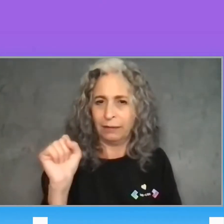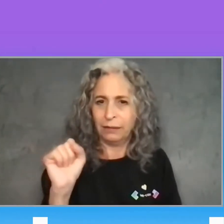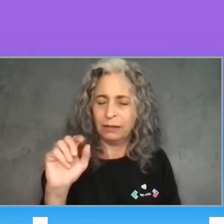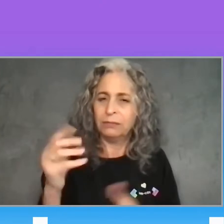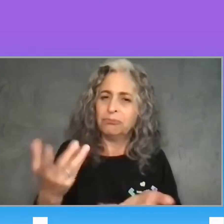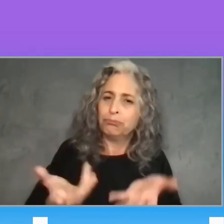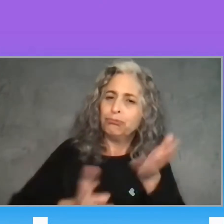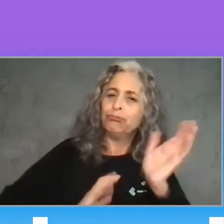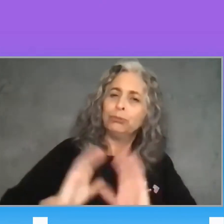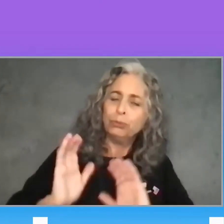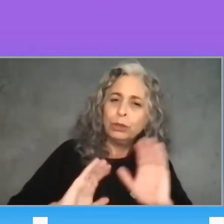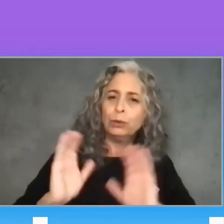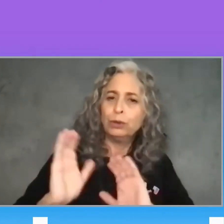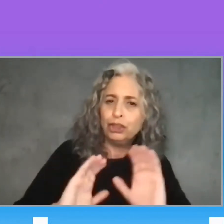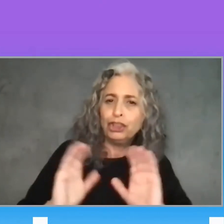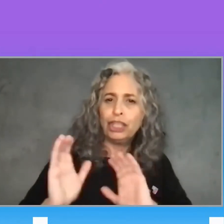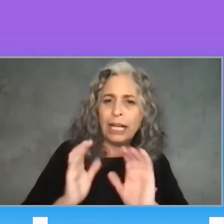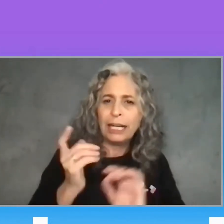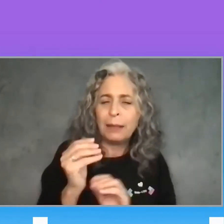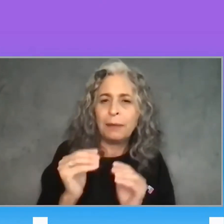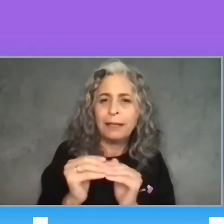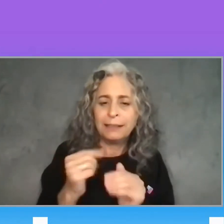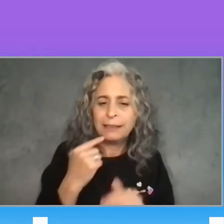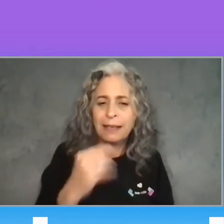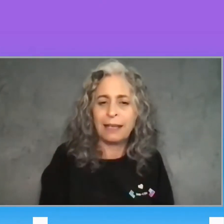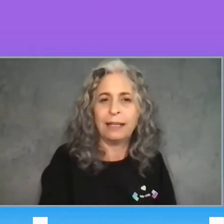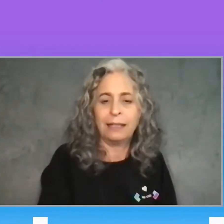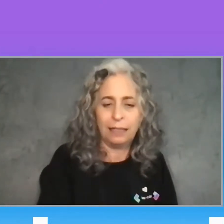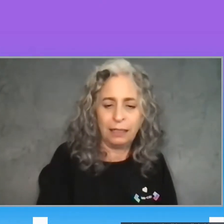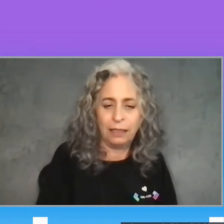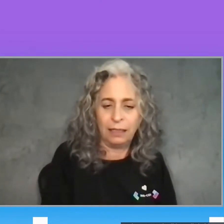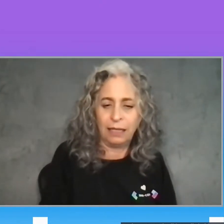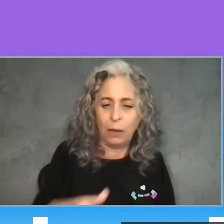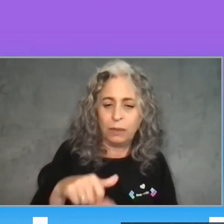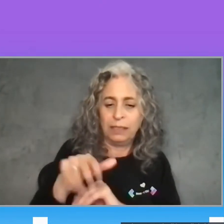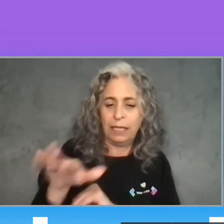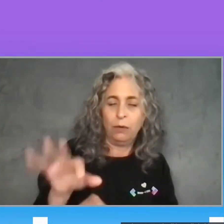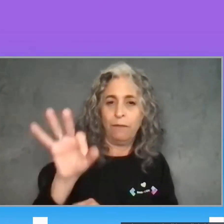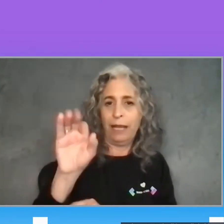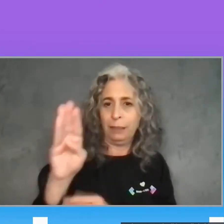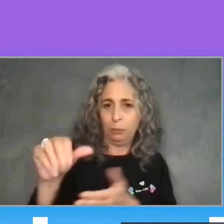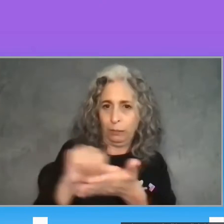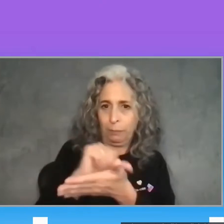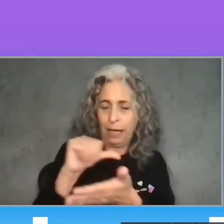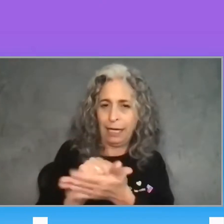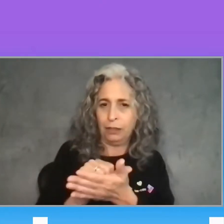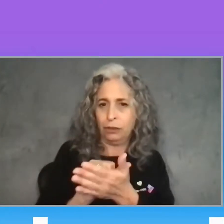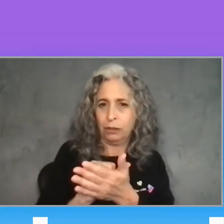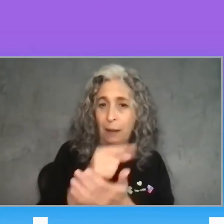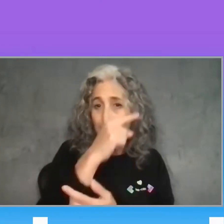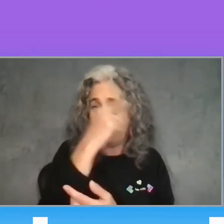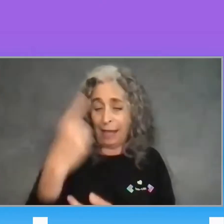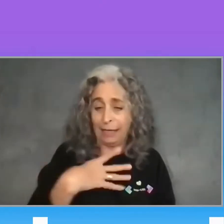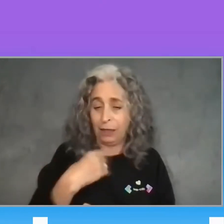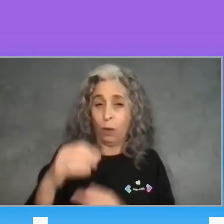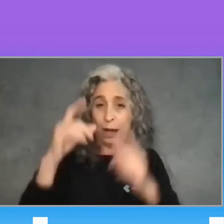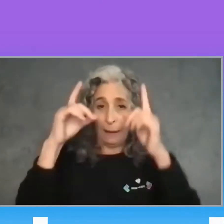bit and I said, Nicole, I'm going to send you to a Facebook page that has a whole bunch of